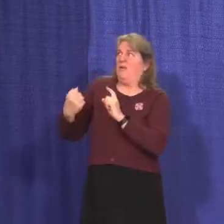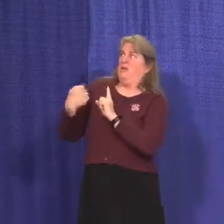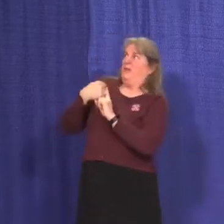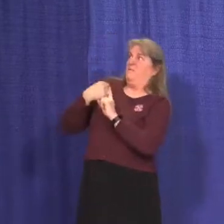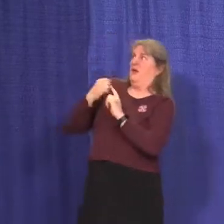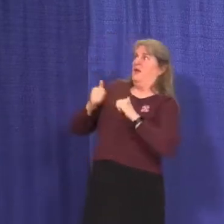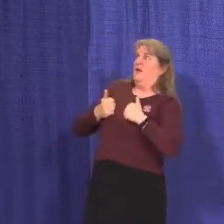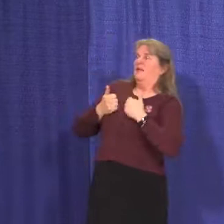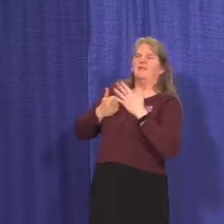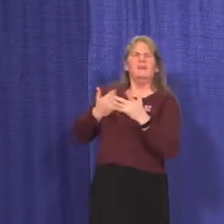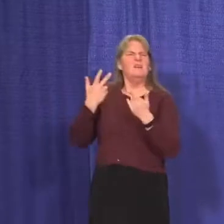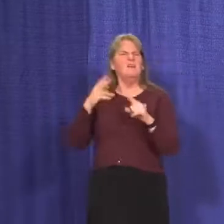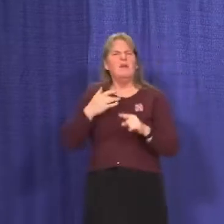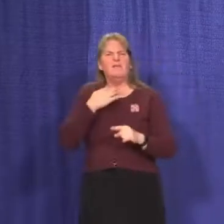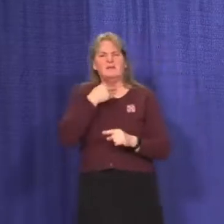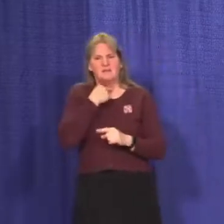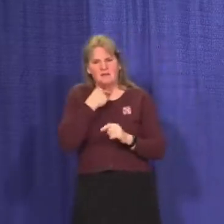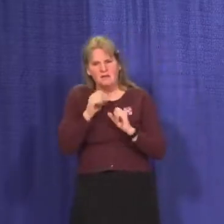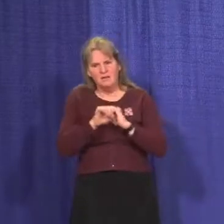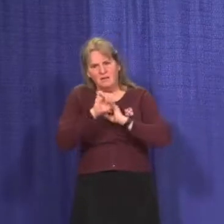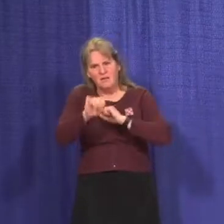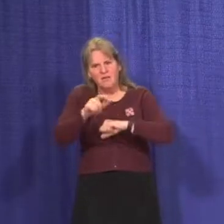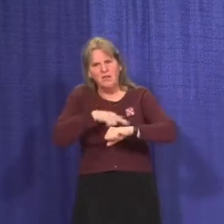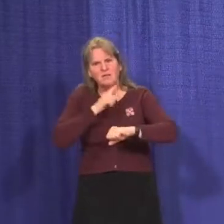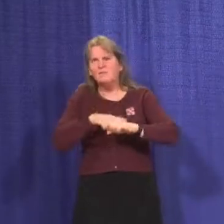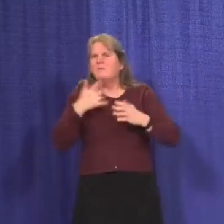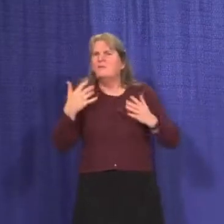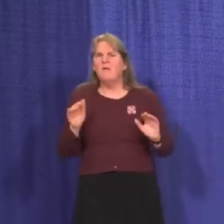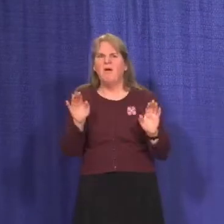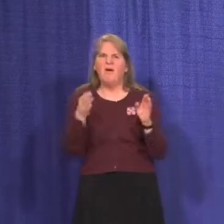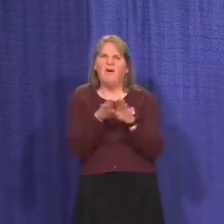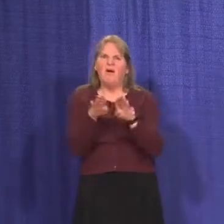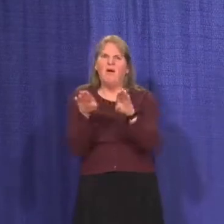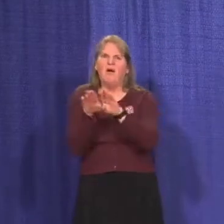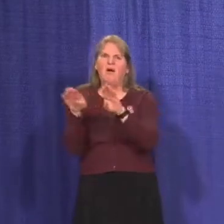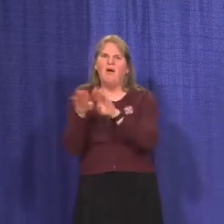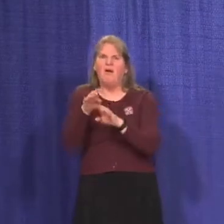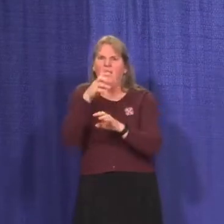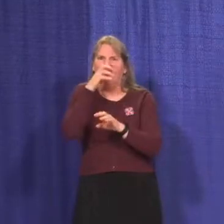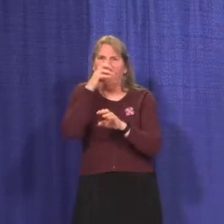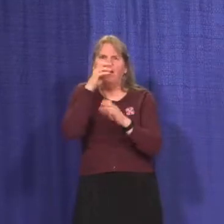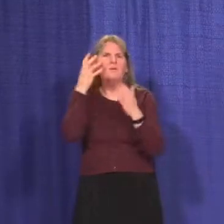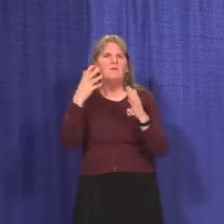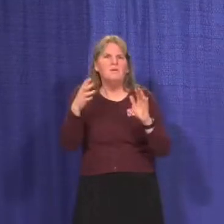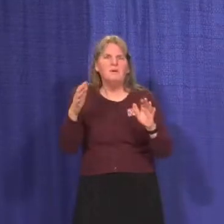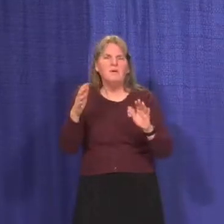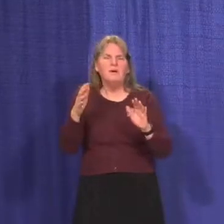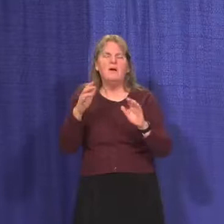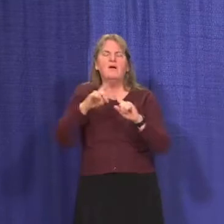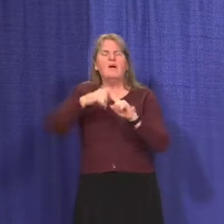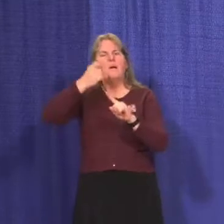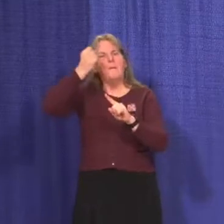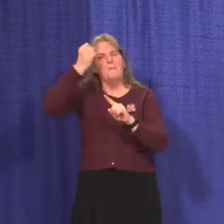this restricted environment but we can't do any of that until we can say that the health and